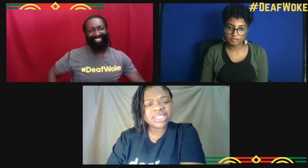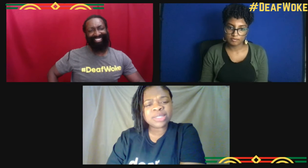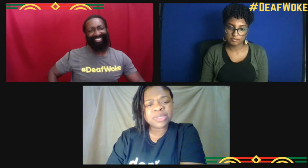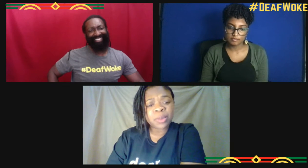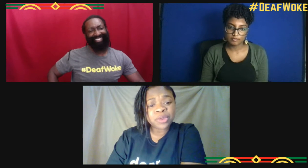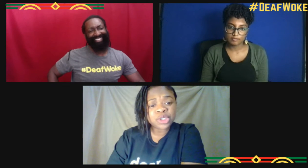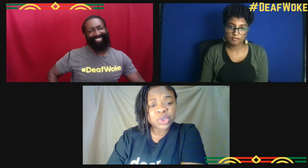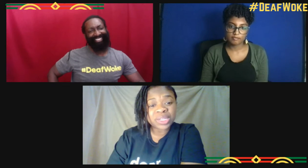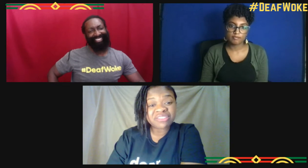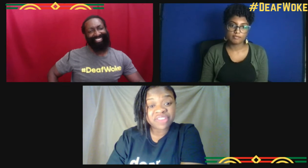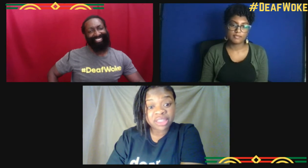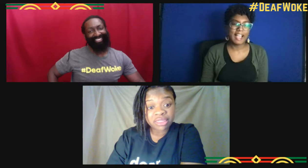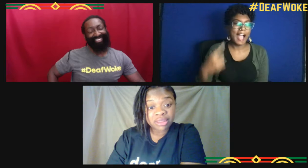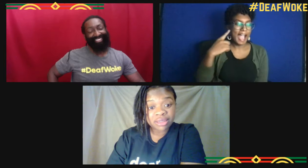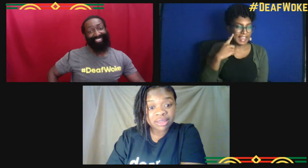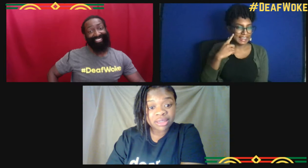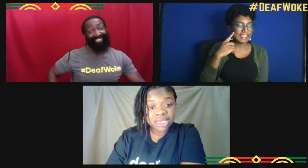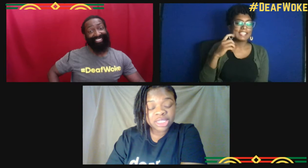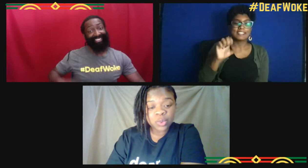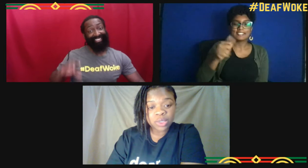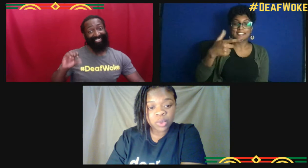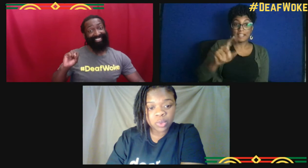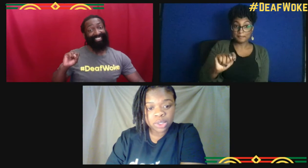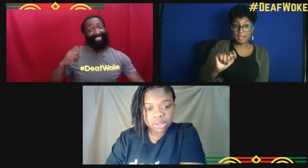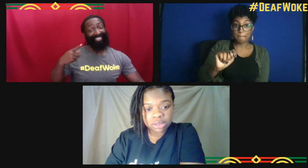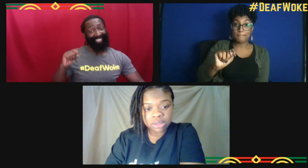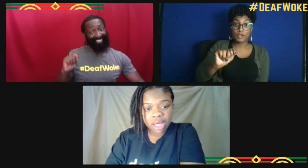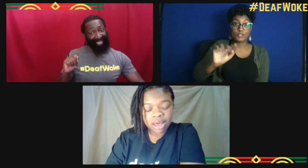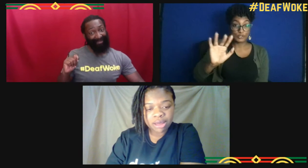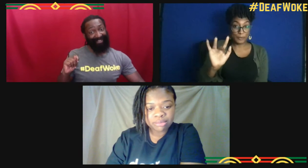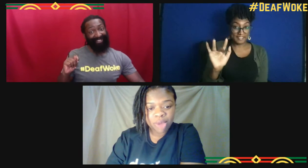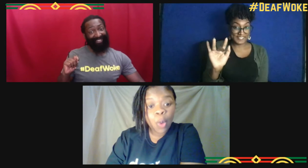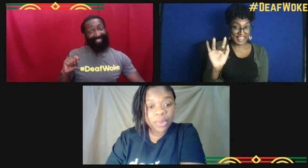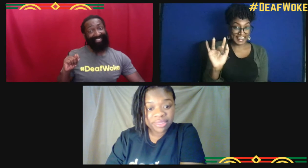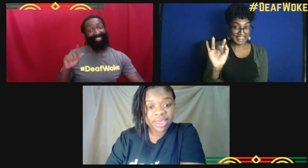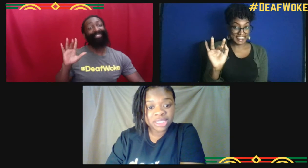I think September the 25th is when we will open